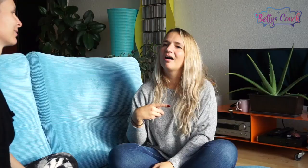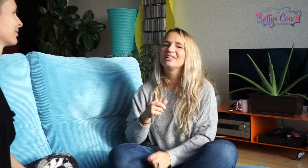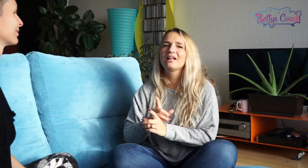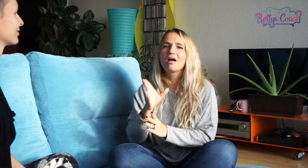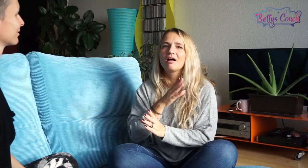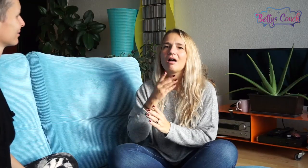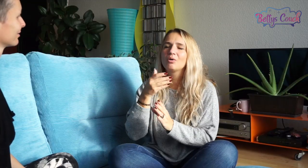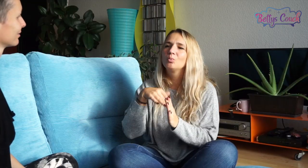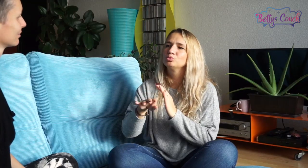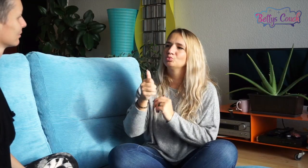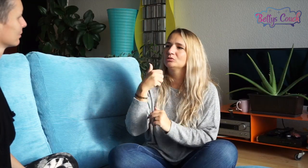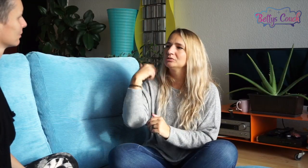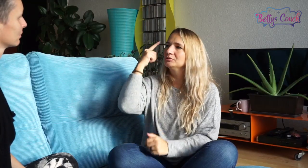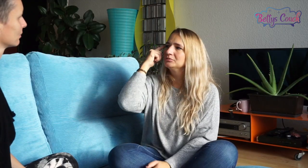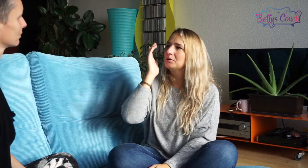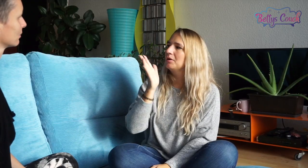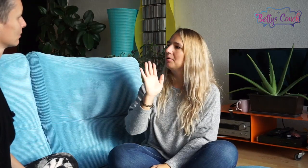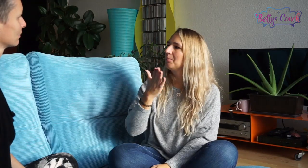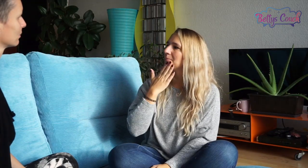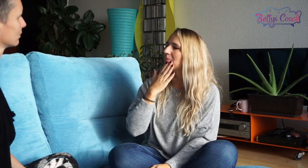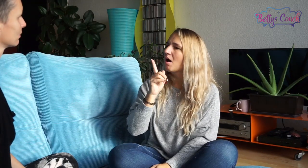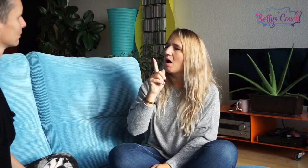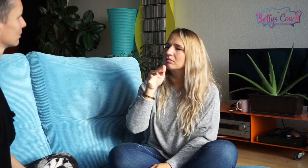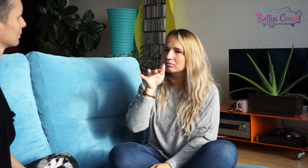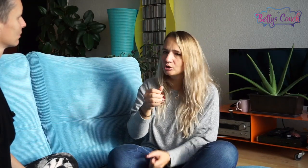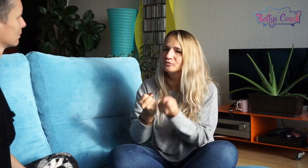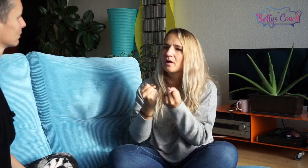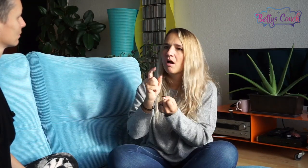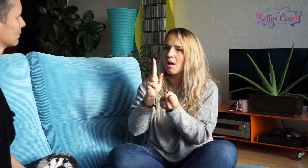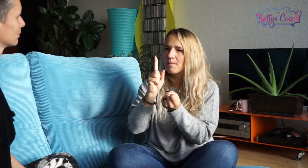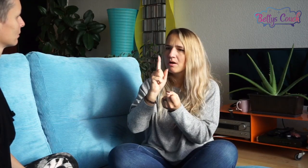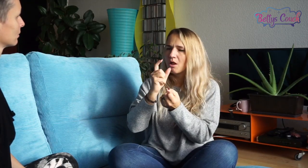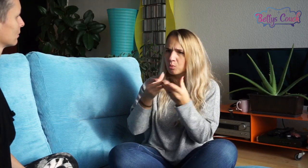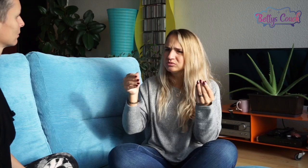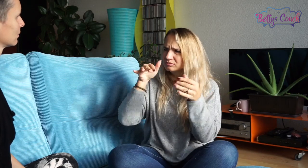I had underestimated it a little earlier. There was always a solution to all the difficulties I had.